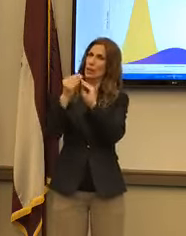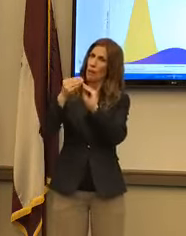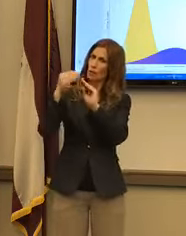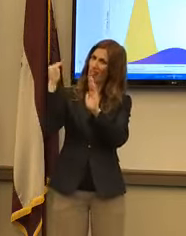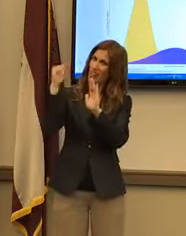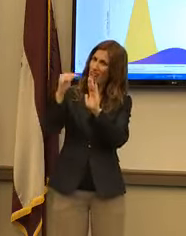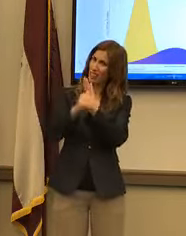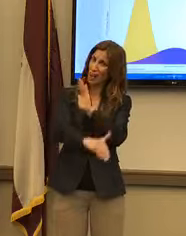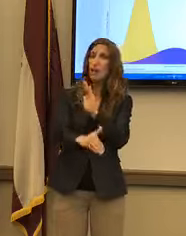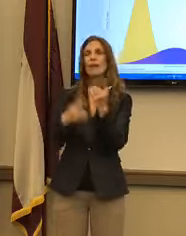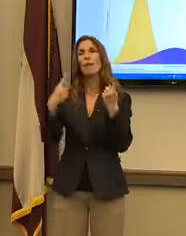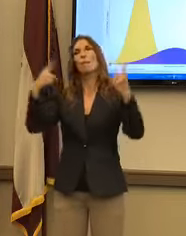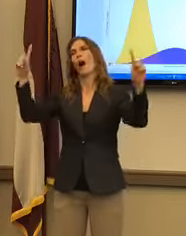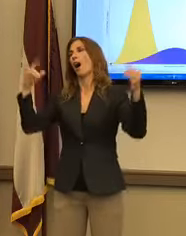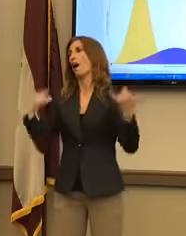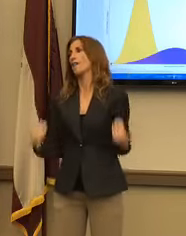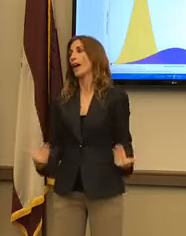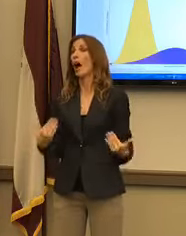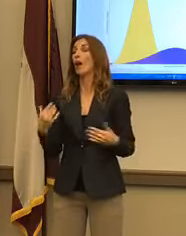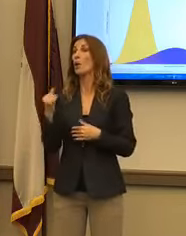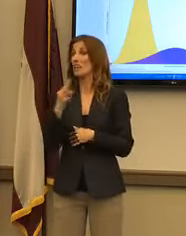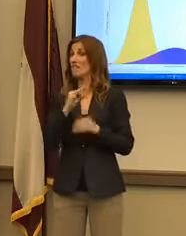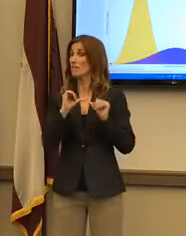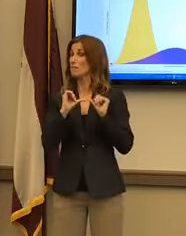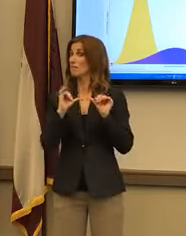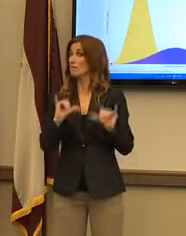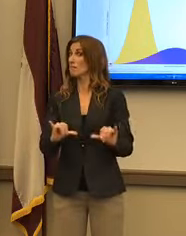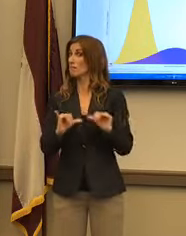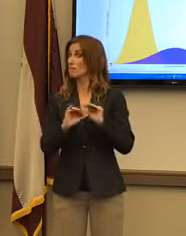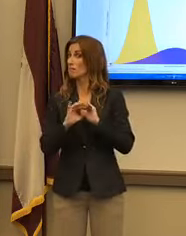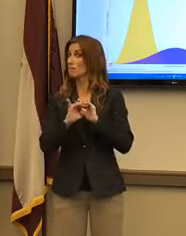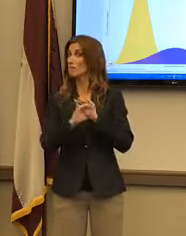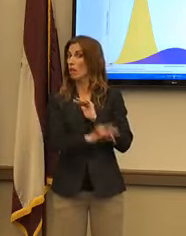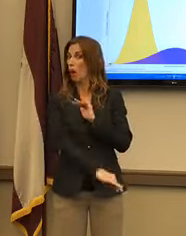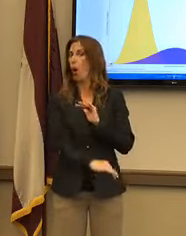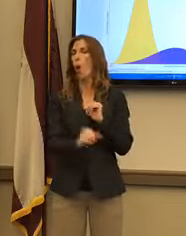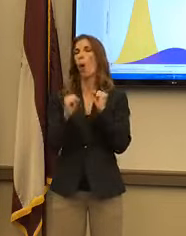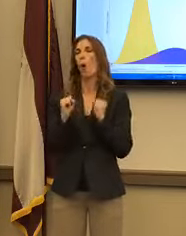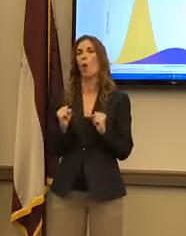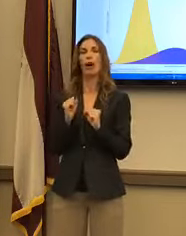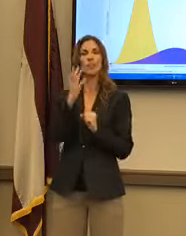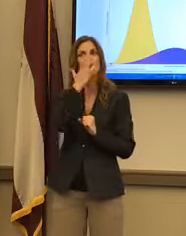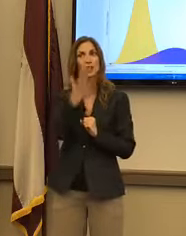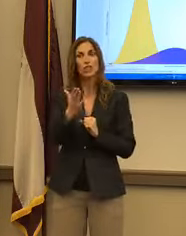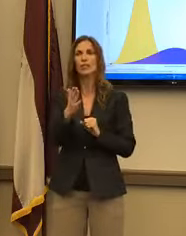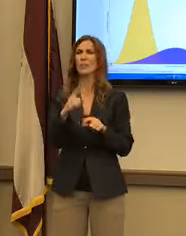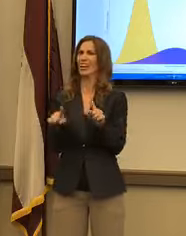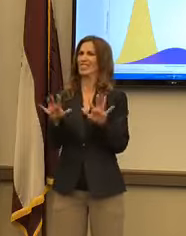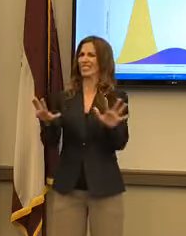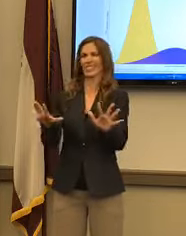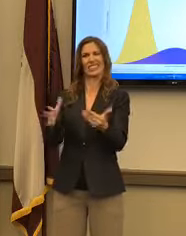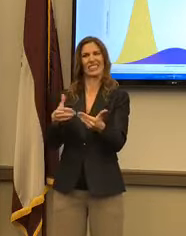down and if this holds then we're on our way down but it's fragile I just want to